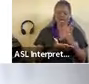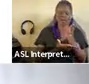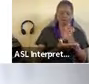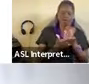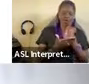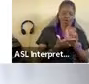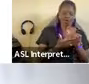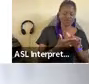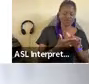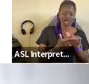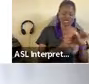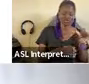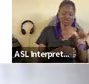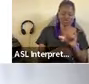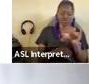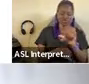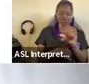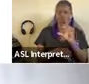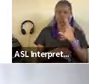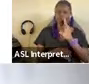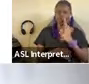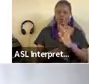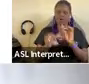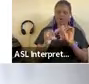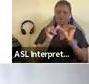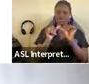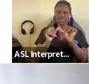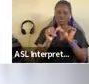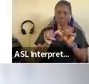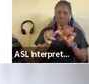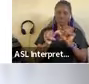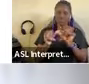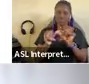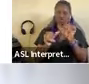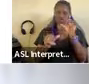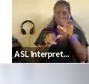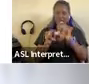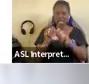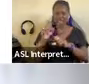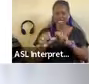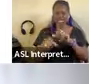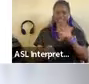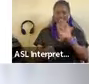We're going to continue to seek equity and parity and vaccination rates. We're going to continue to try to get